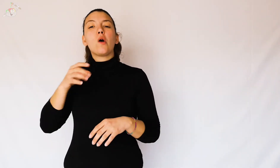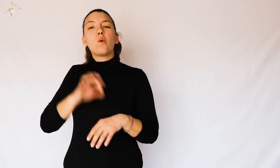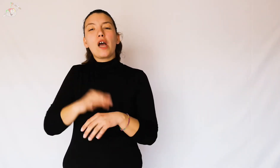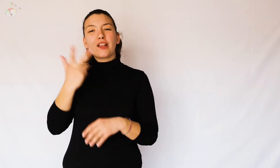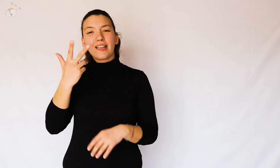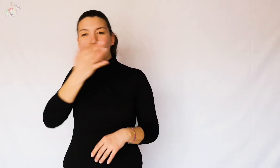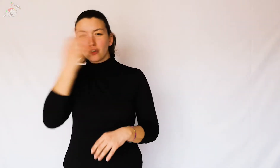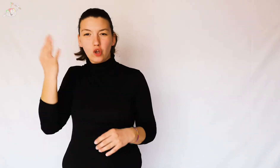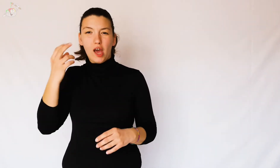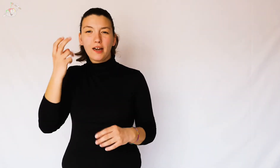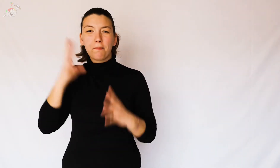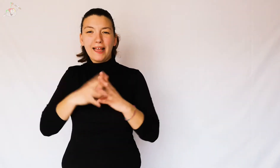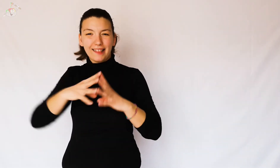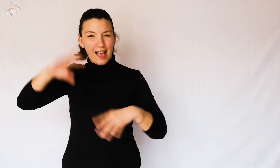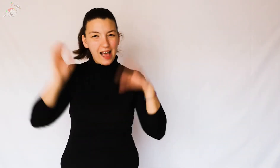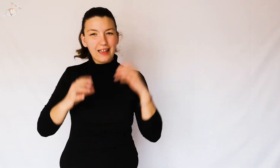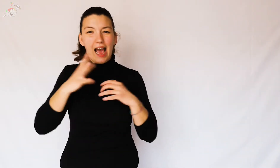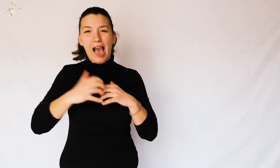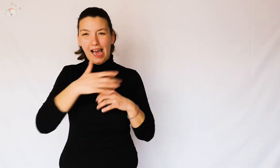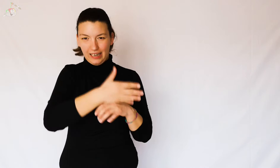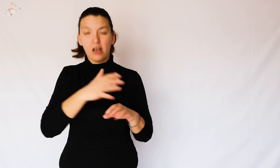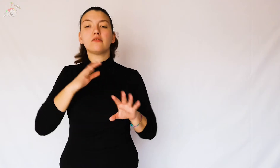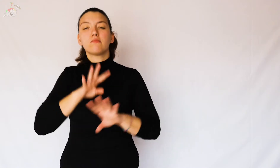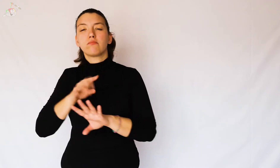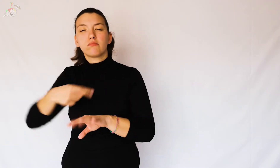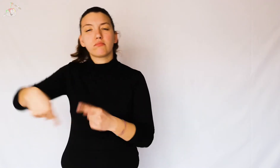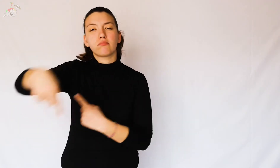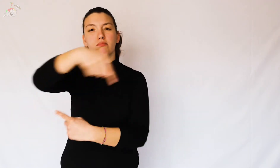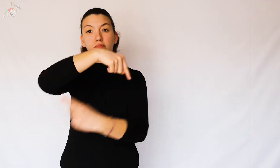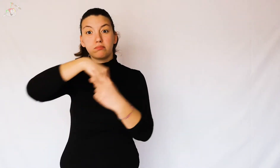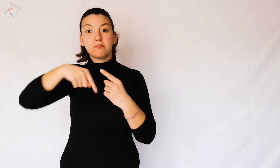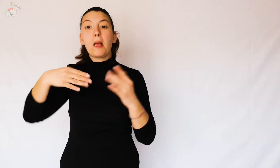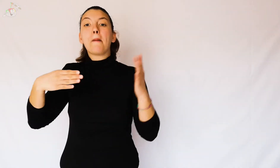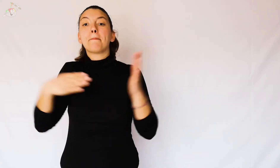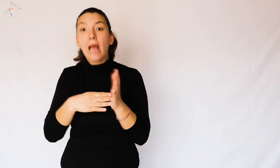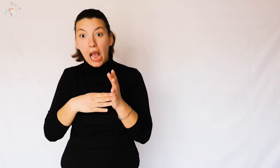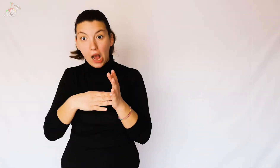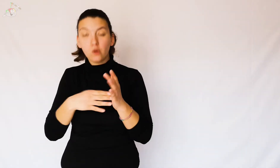During the three days of the battle of the oranges, during the pause of the rounds,